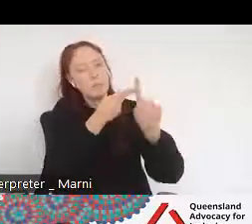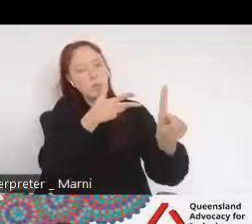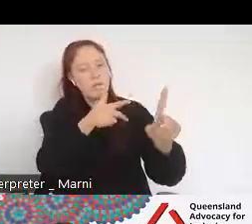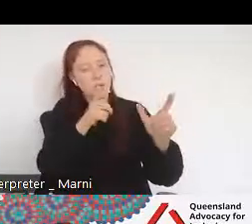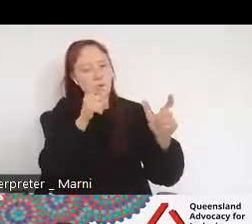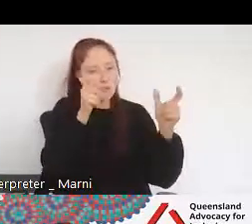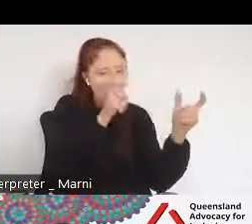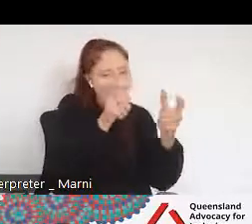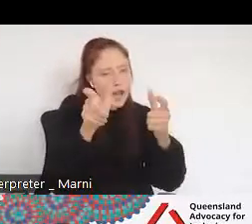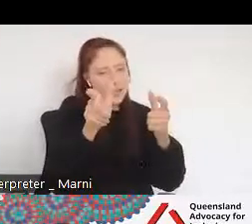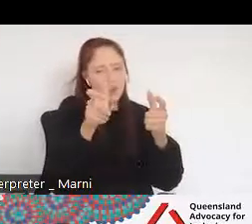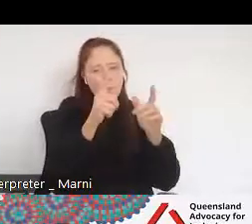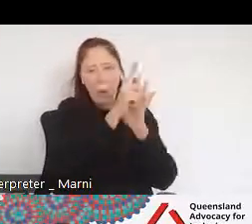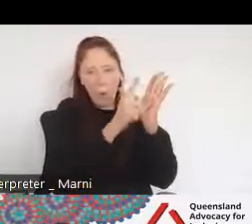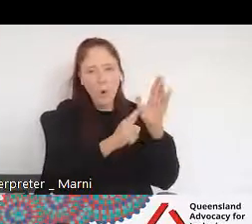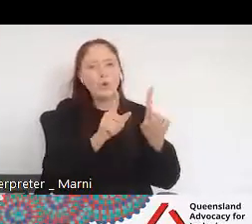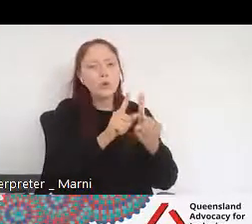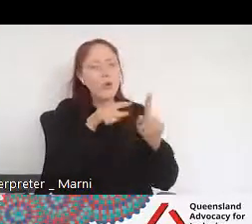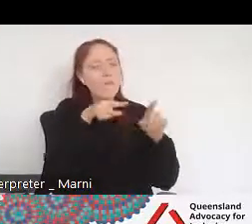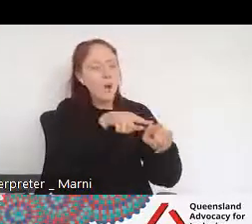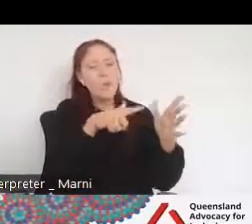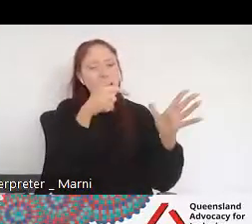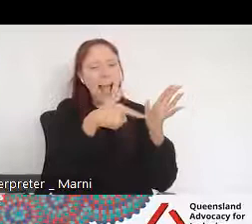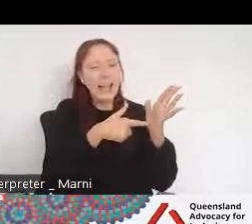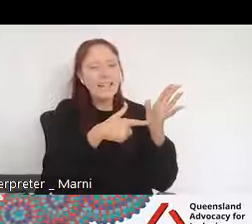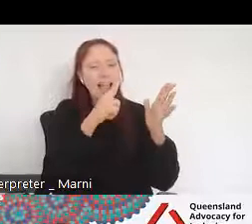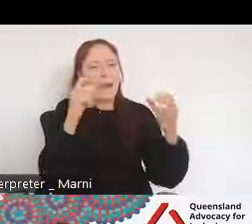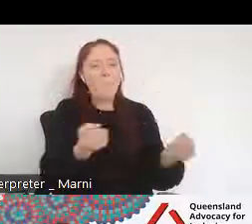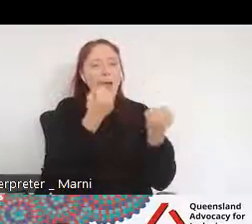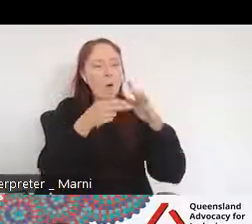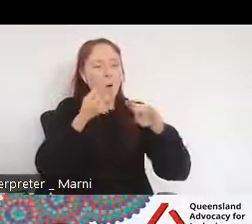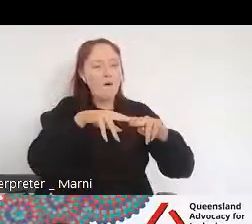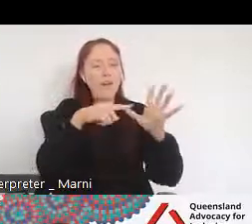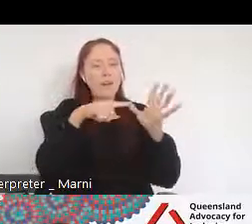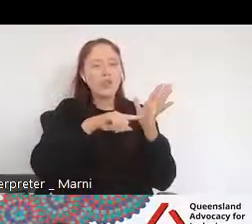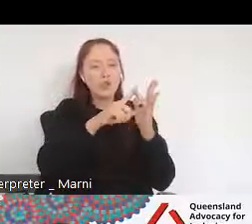includes the Guardianship and Administration Act and the Power of Attorney Act . They only apply